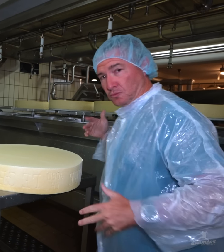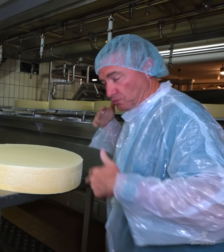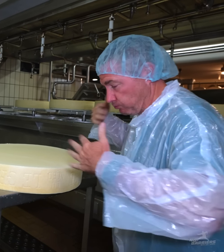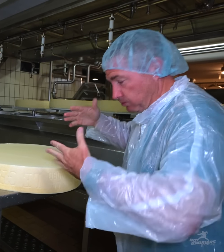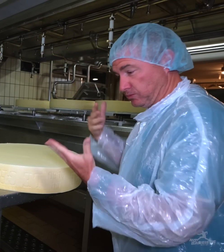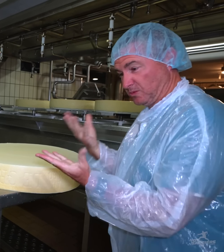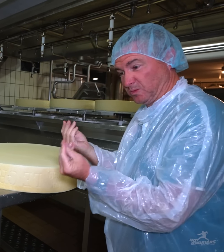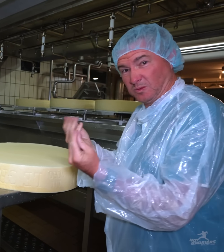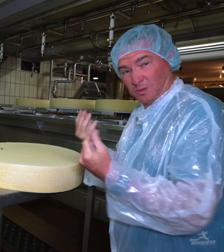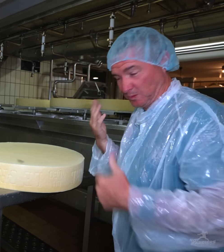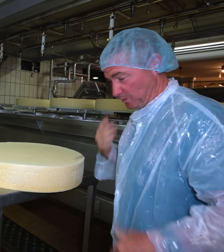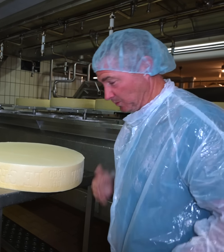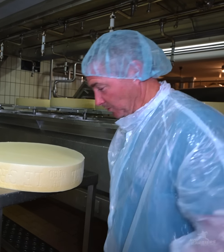Wow, it’s so soft.